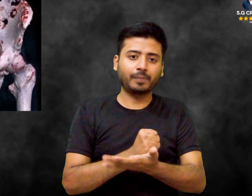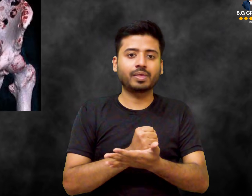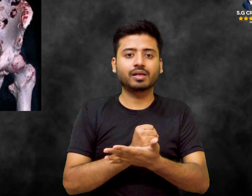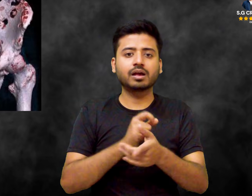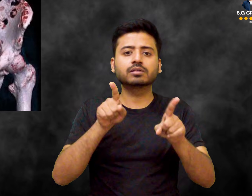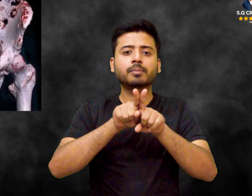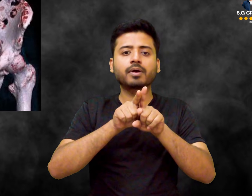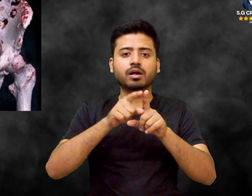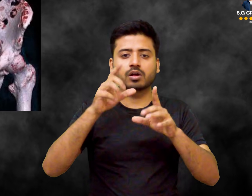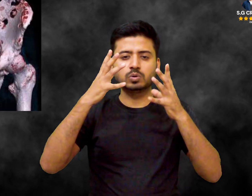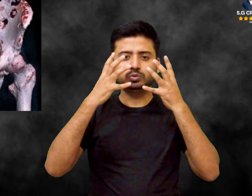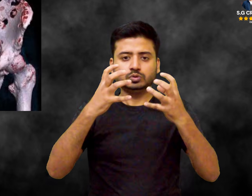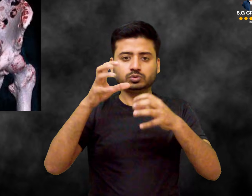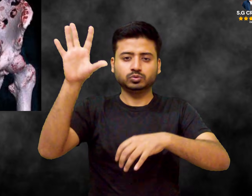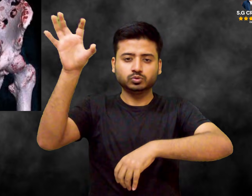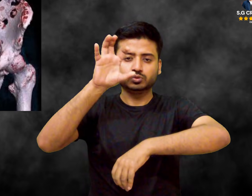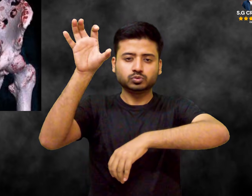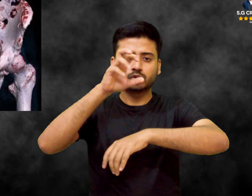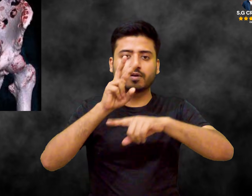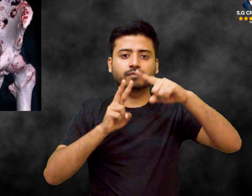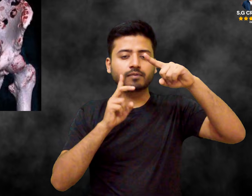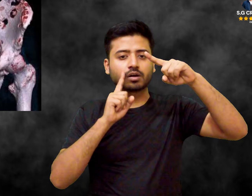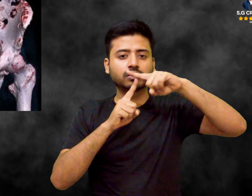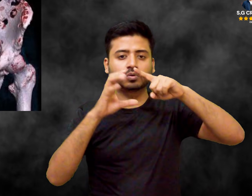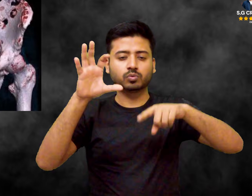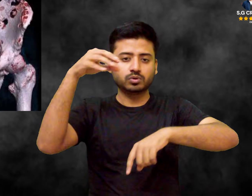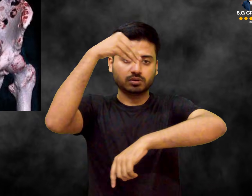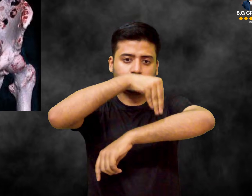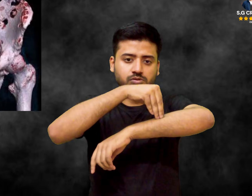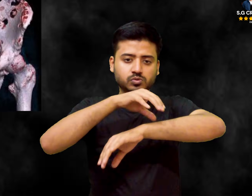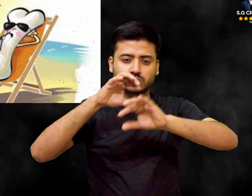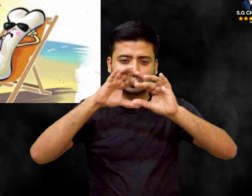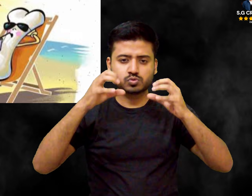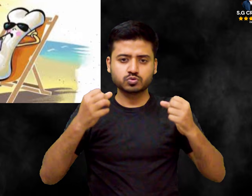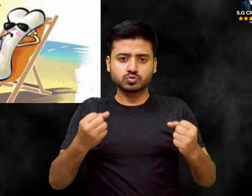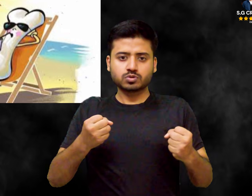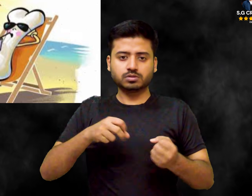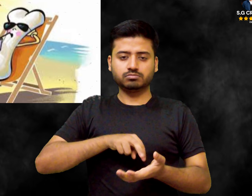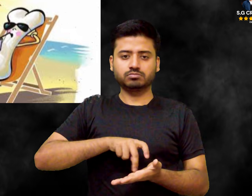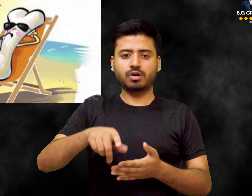a real danger when it is severe. Typically blood levels below 12 nanogs per milliliter